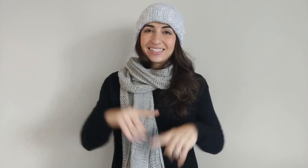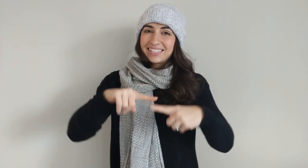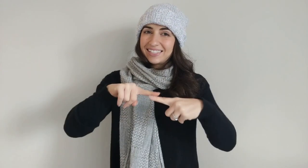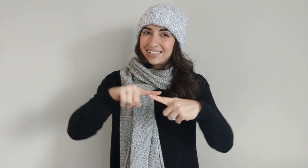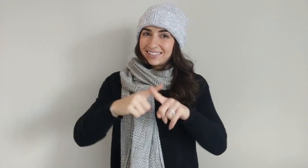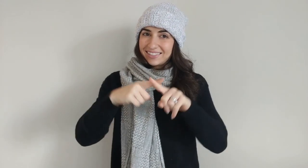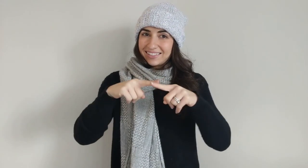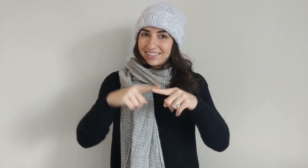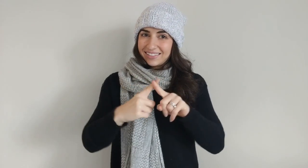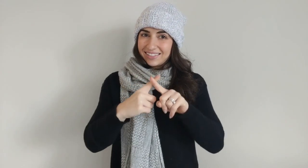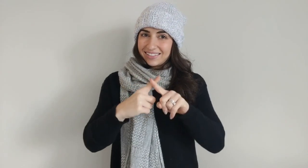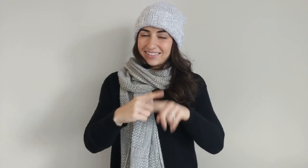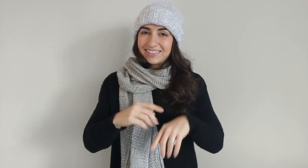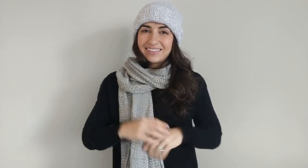or: "knitting"